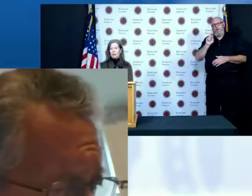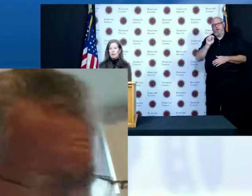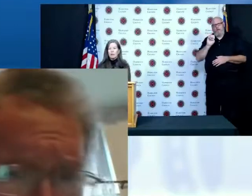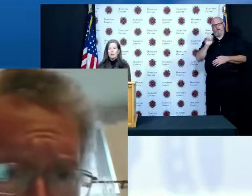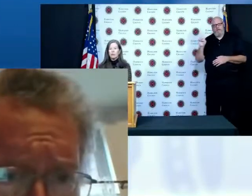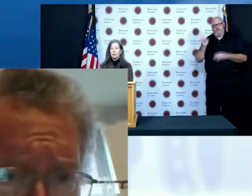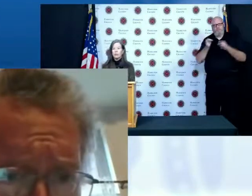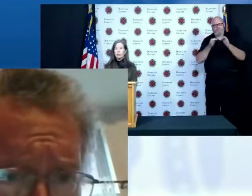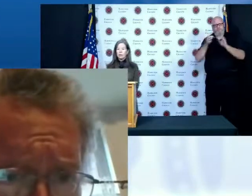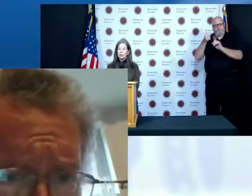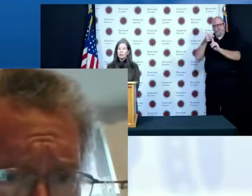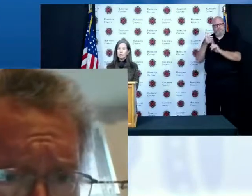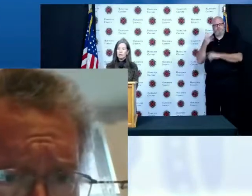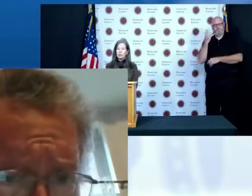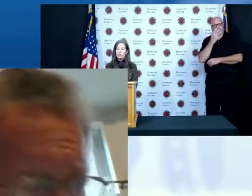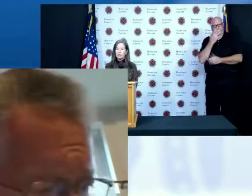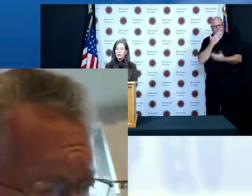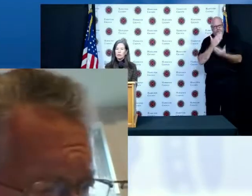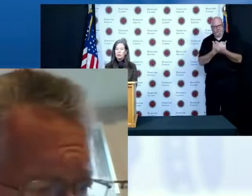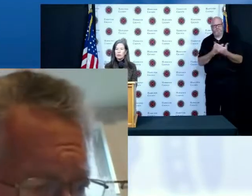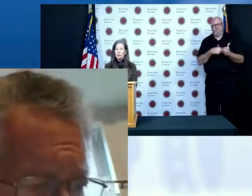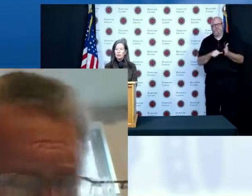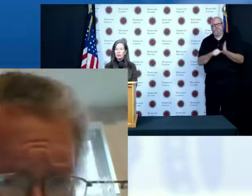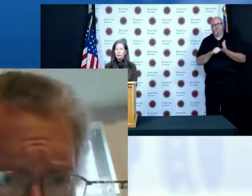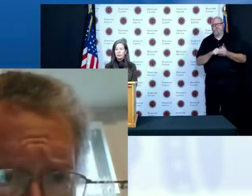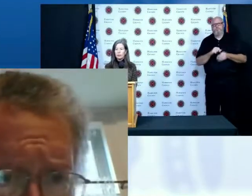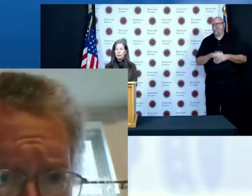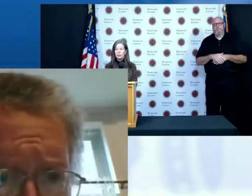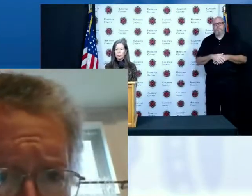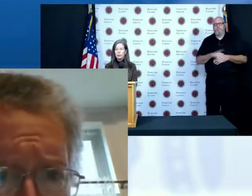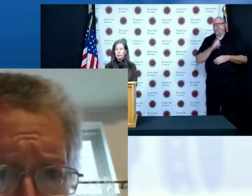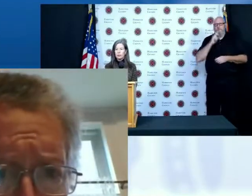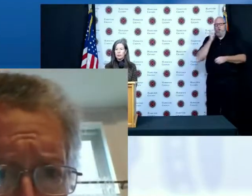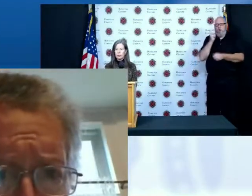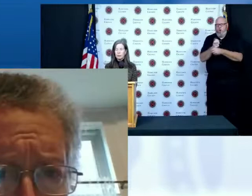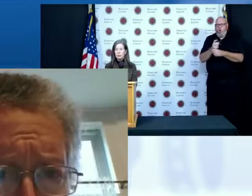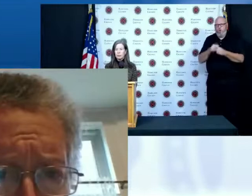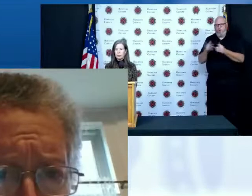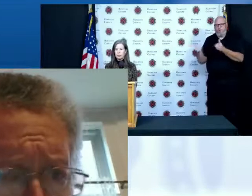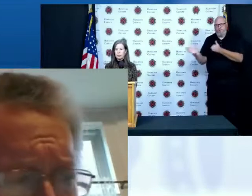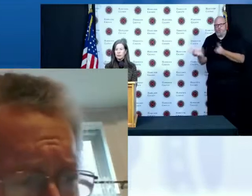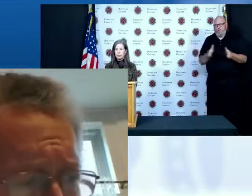it's hard to plan for you say because you don't have consistent information about the amount